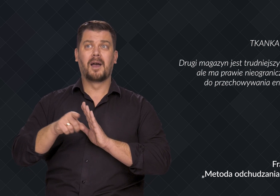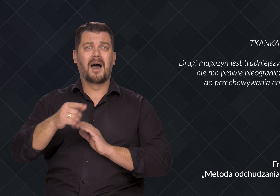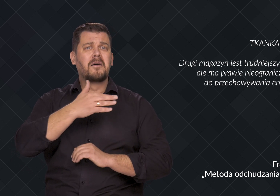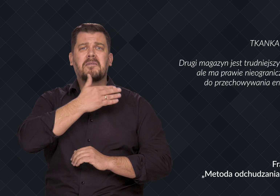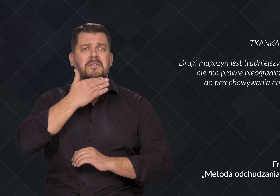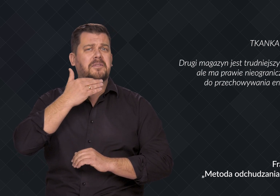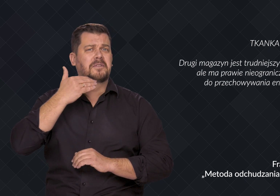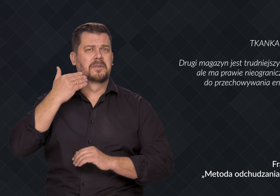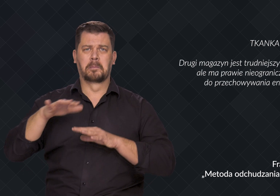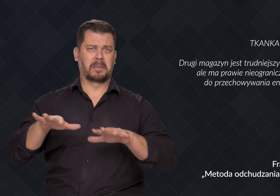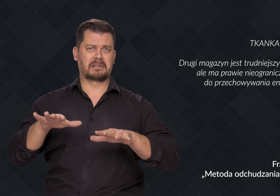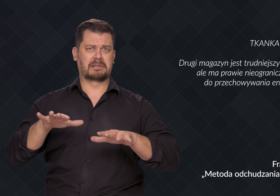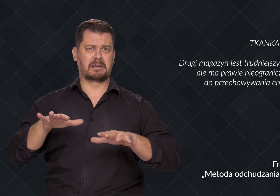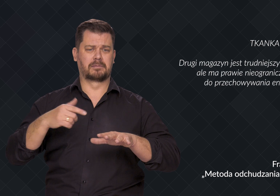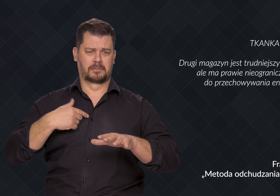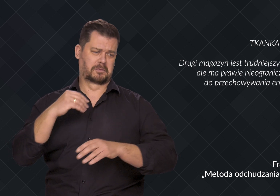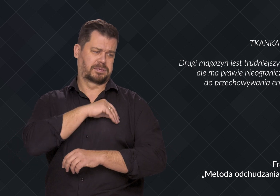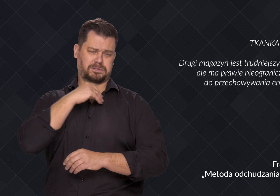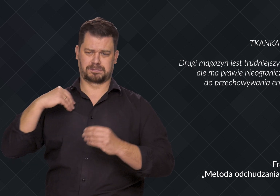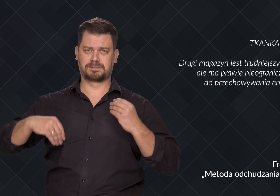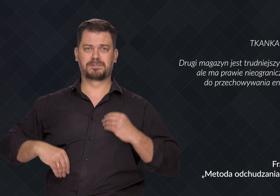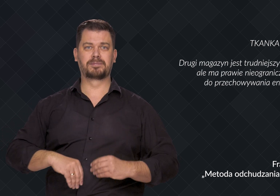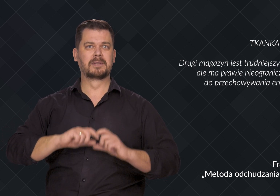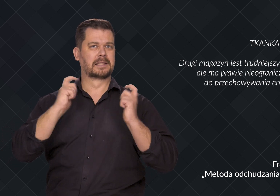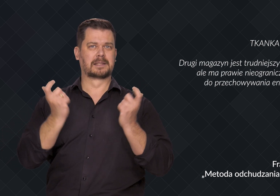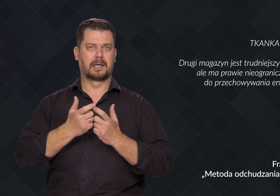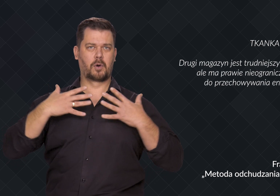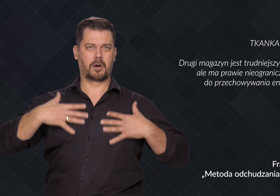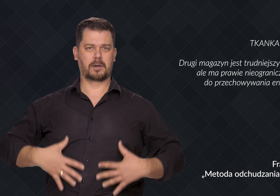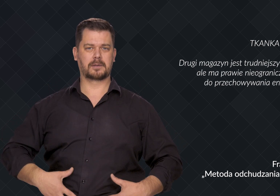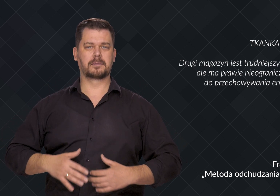but has nearly unlimited space for storing energy (fat)".